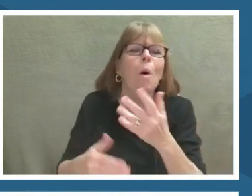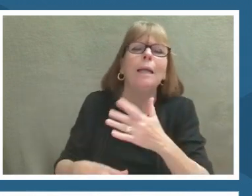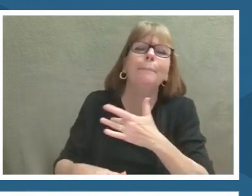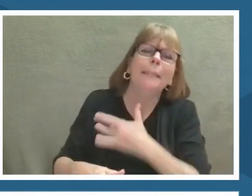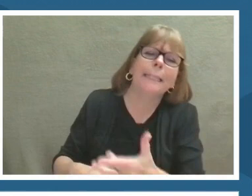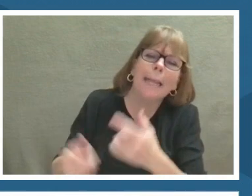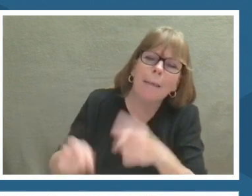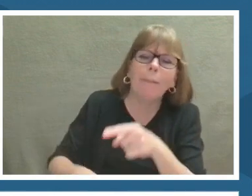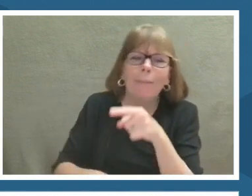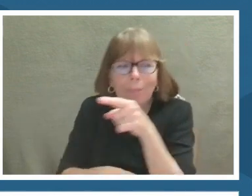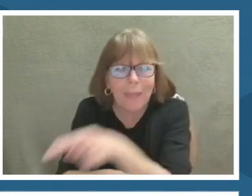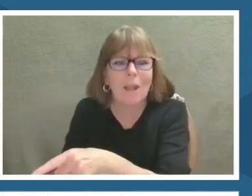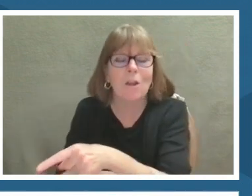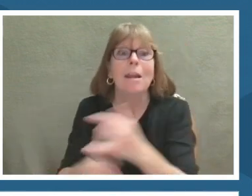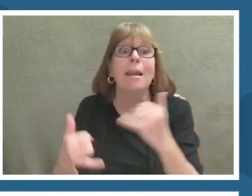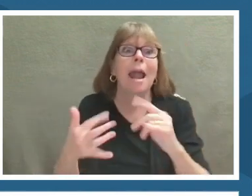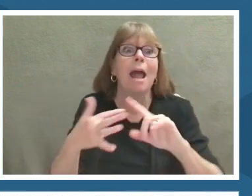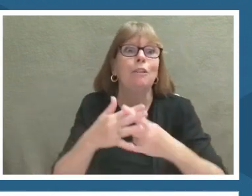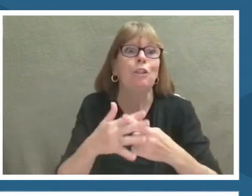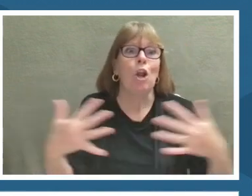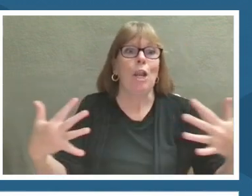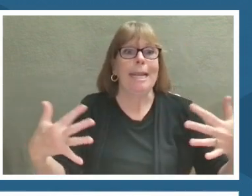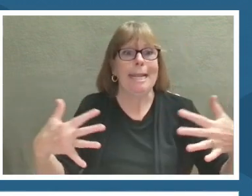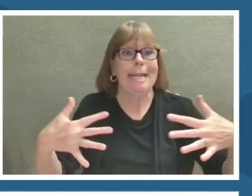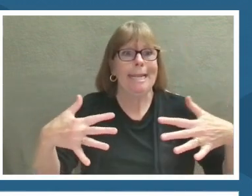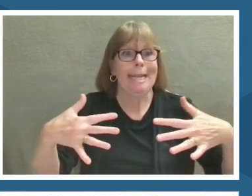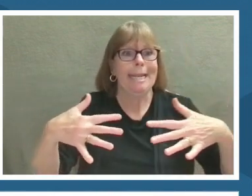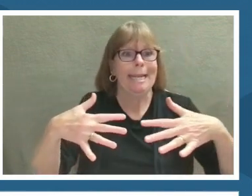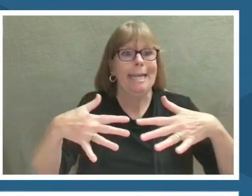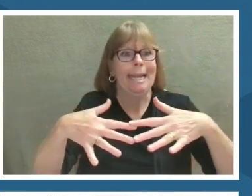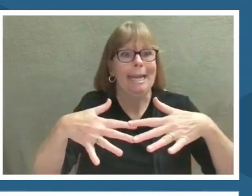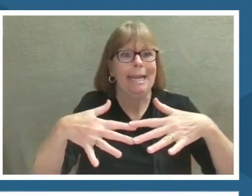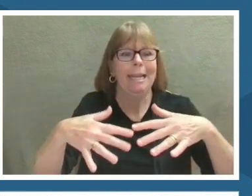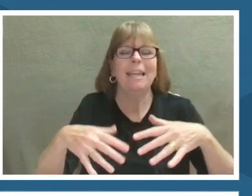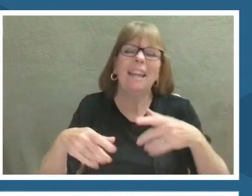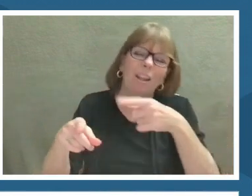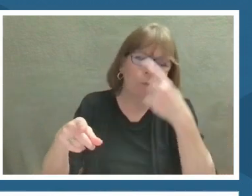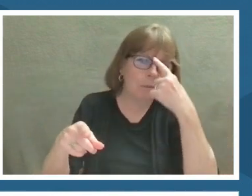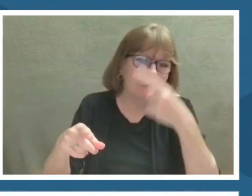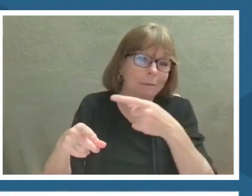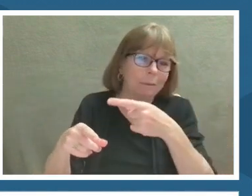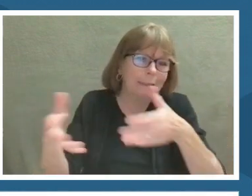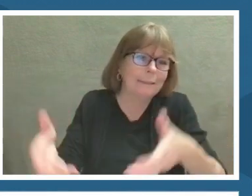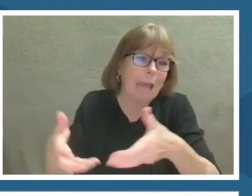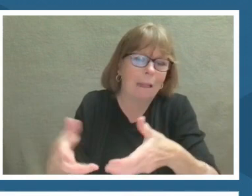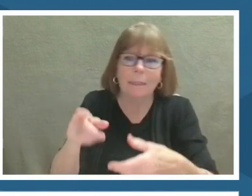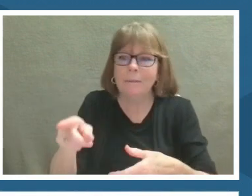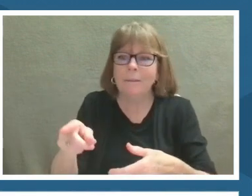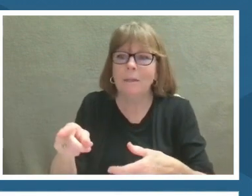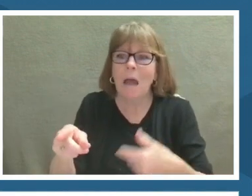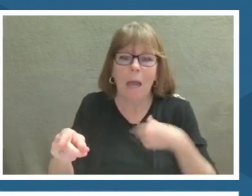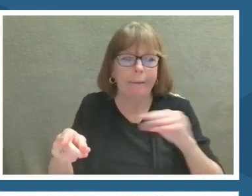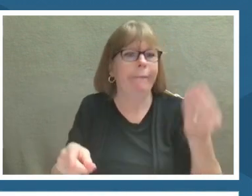to blend together but in this salad you can still pick out oh this is a tomato